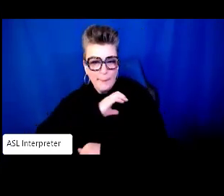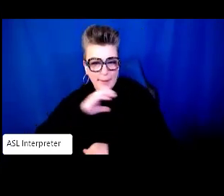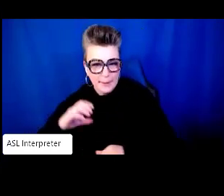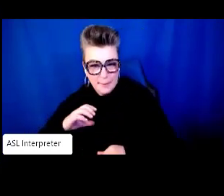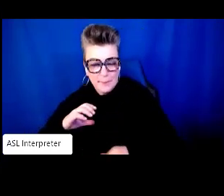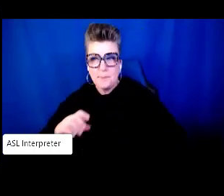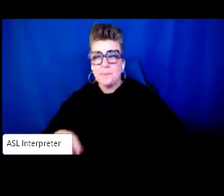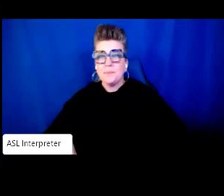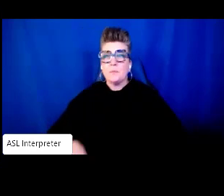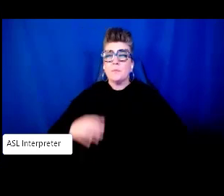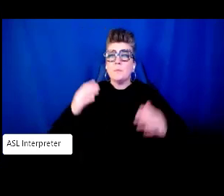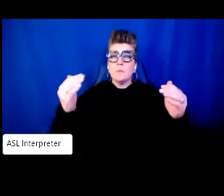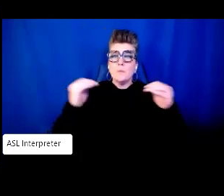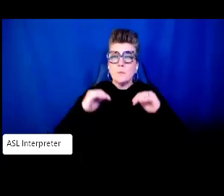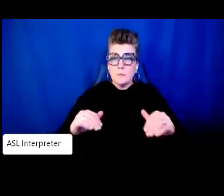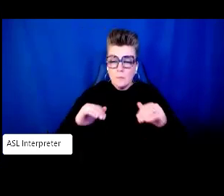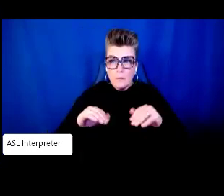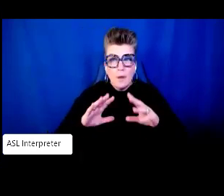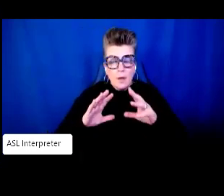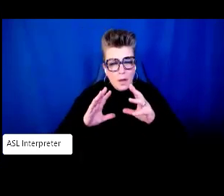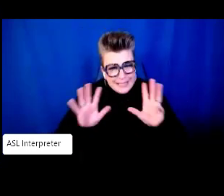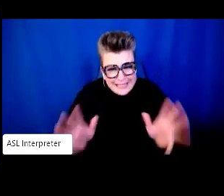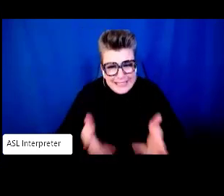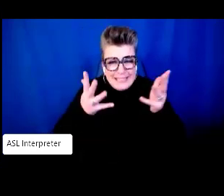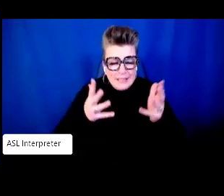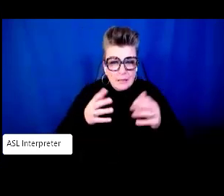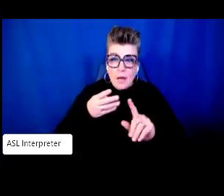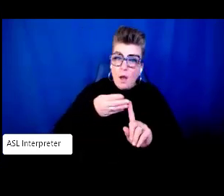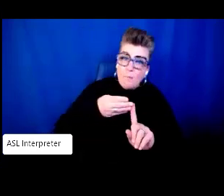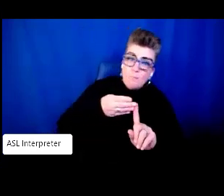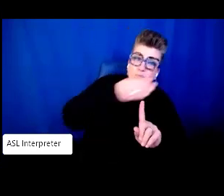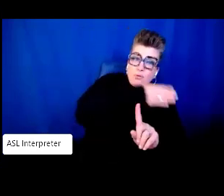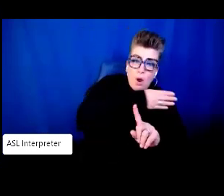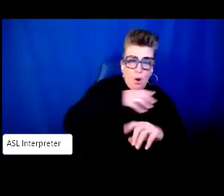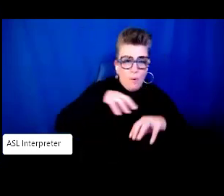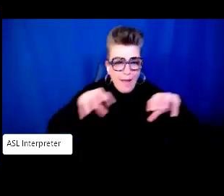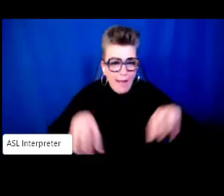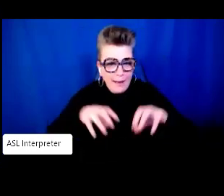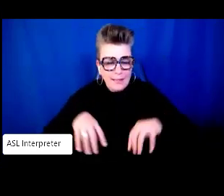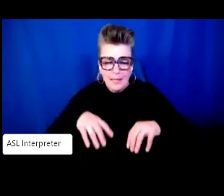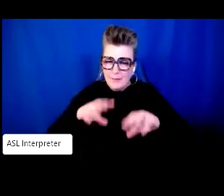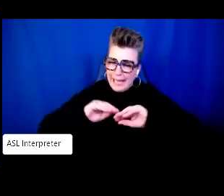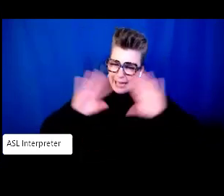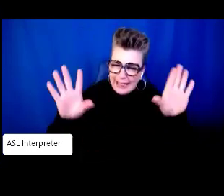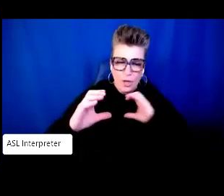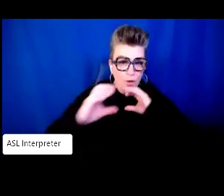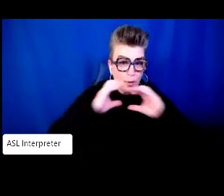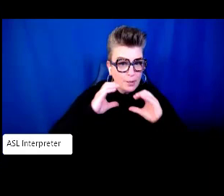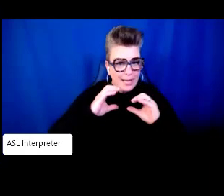of proactive early discussion and clear communication between researchers and tribal nations